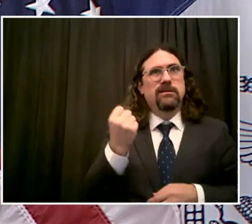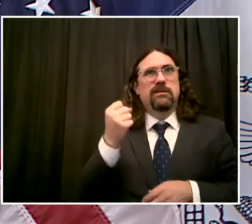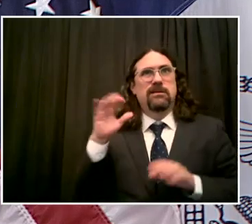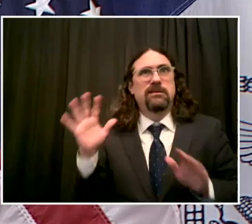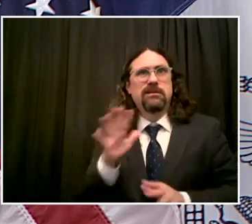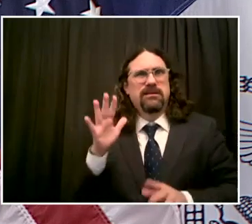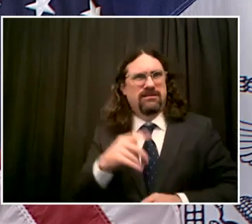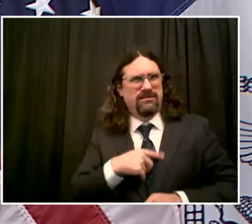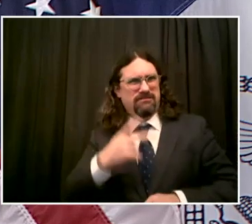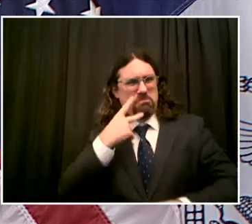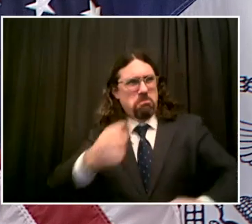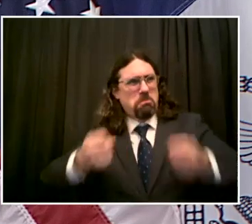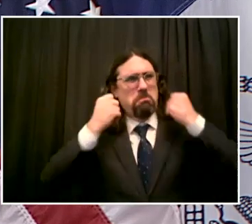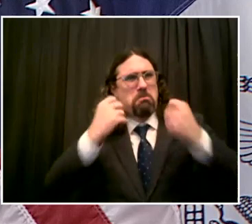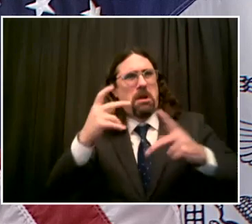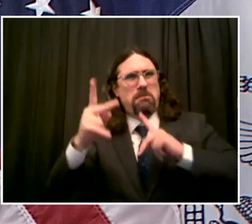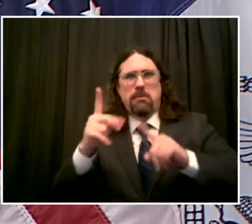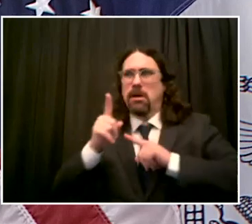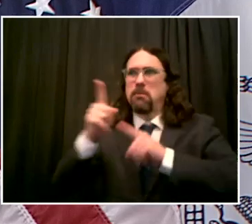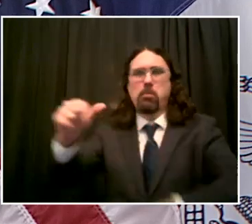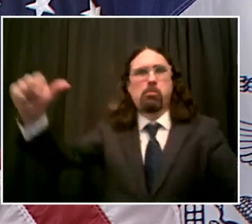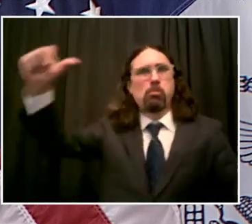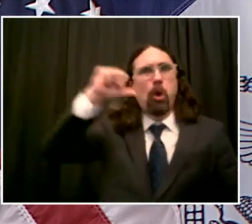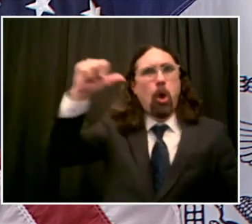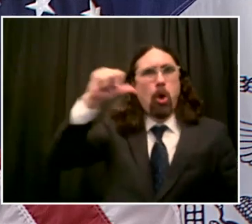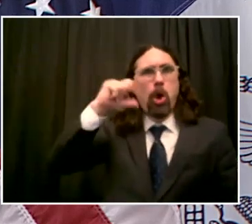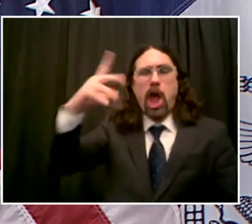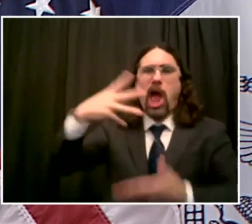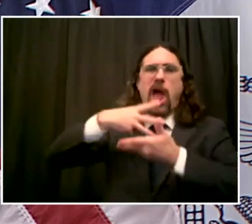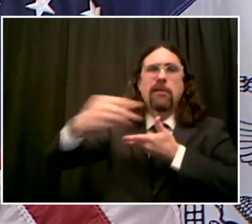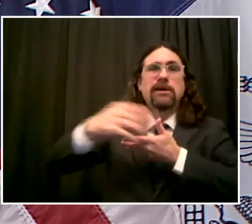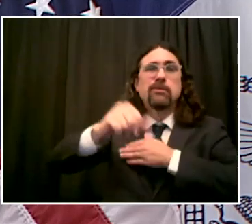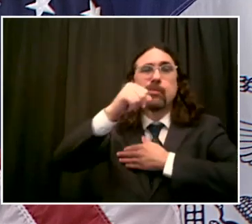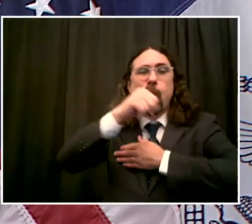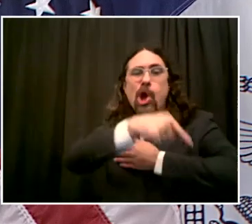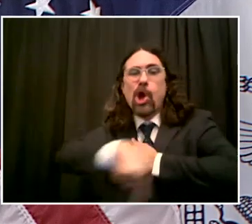ANY COPS TO ENFORCE SOCIAL DISTANCING MEASURES. WHAT'S GOING ON?